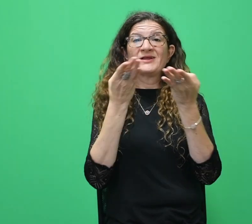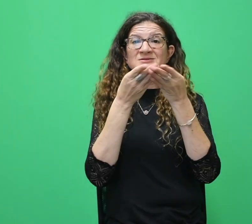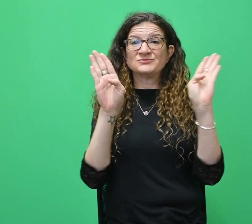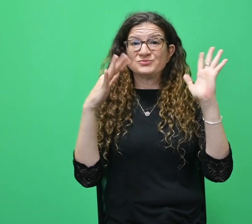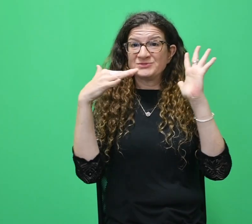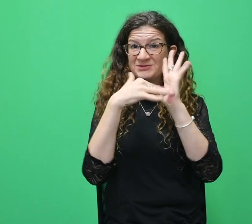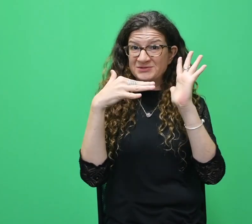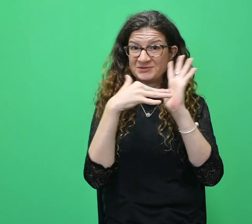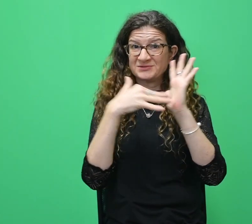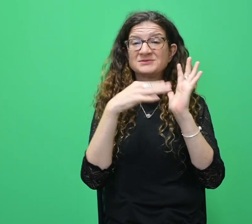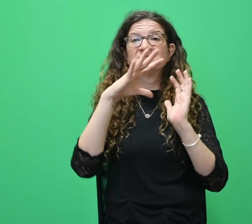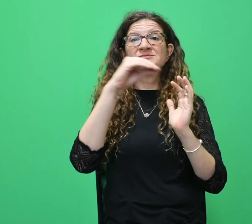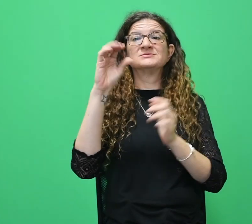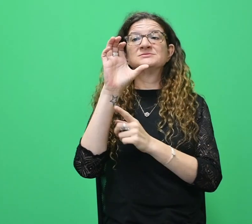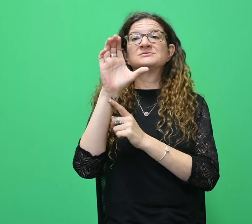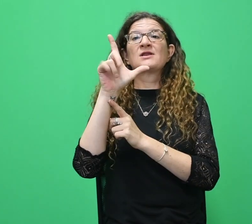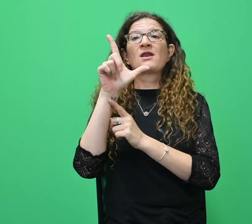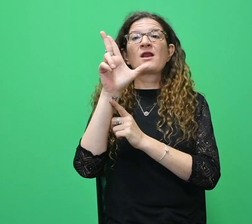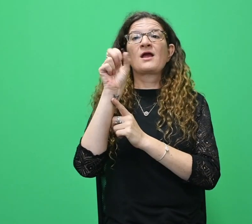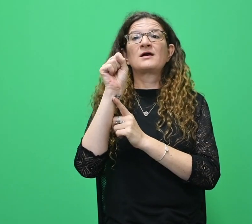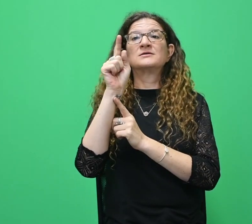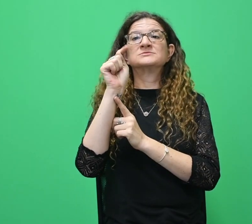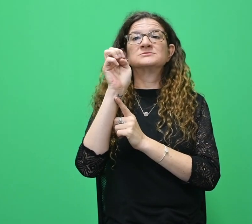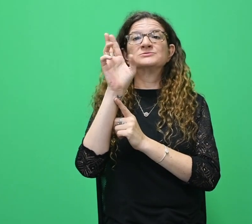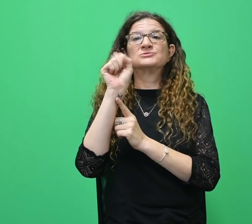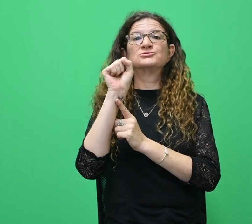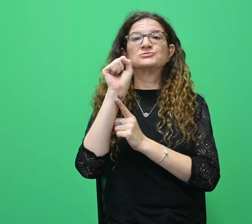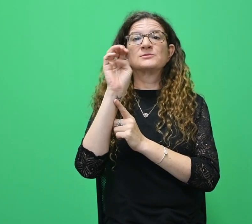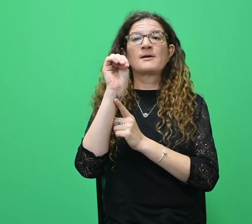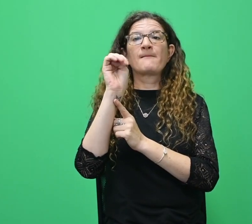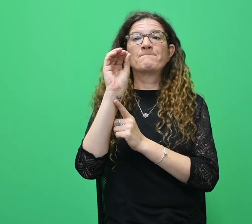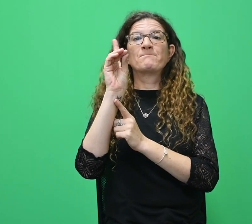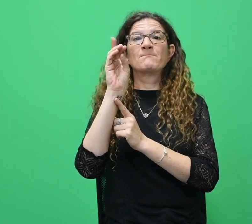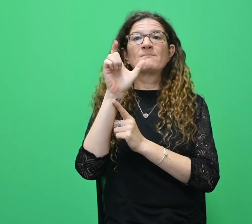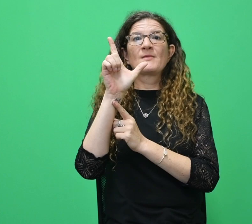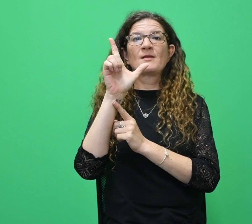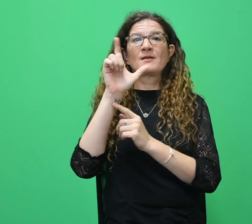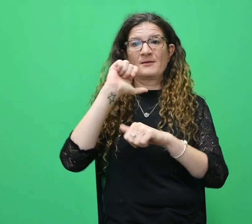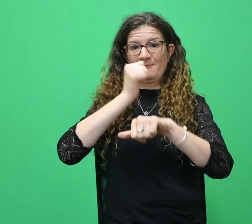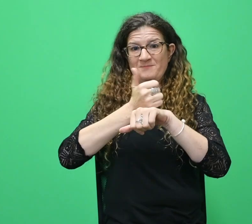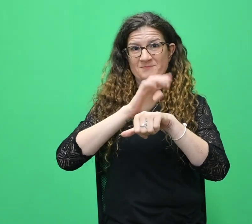Secondly, general studies and clusters model